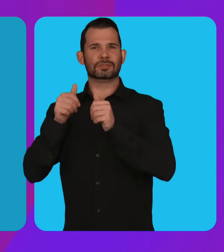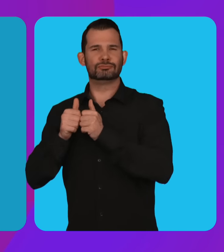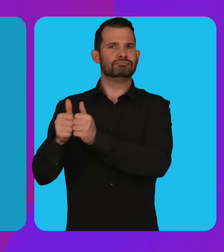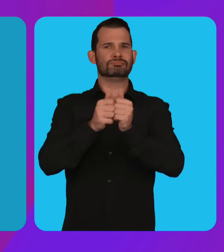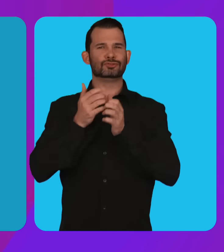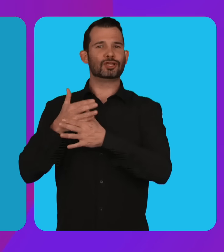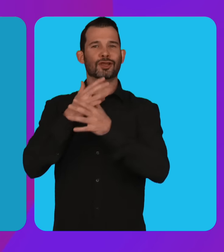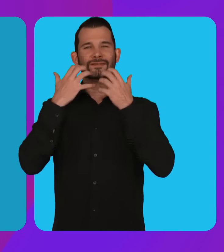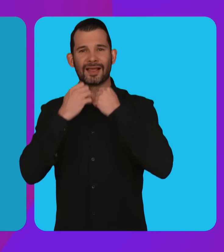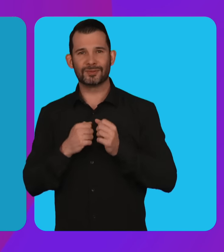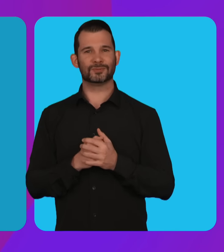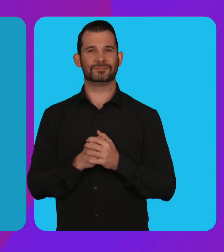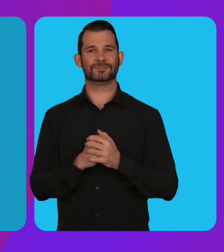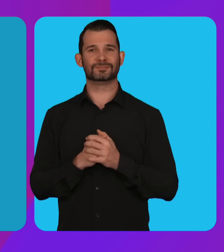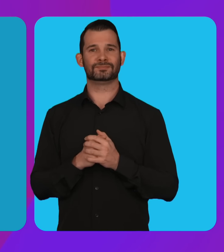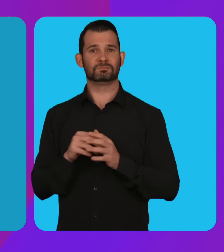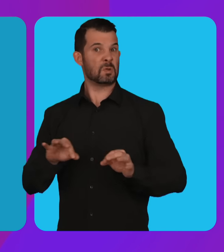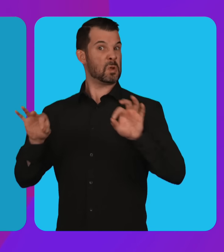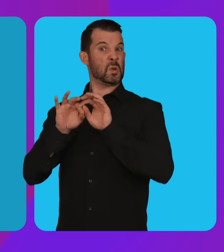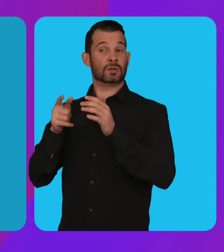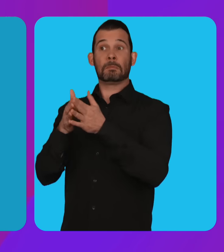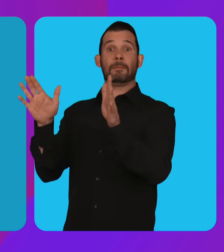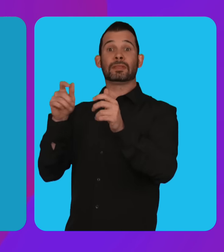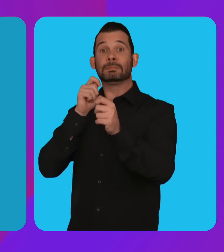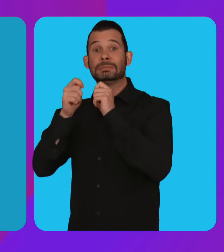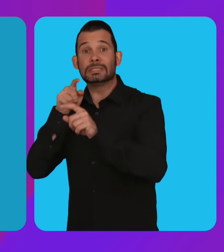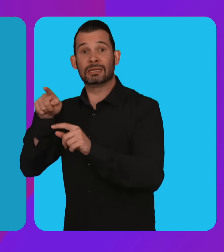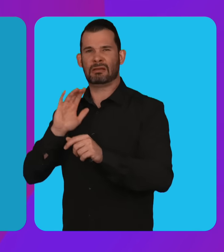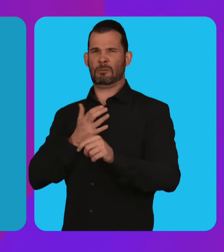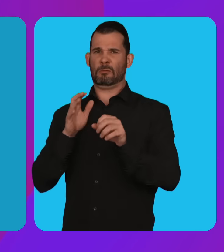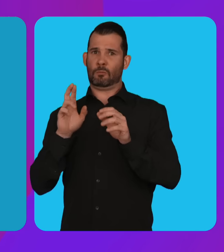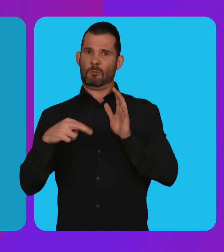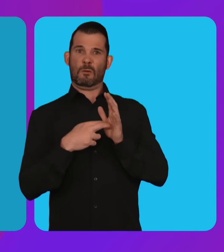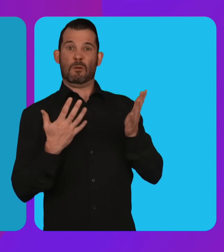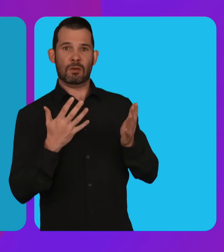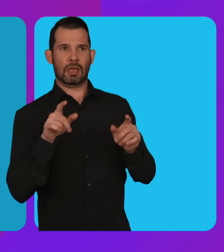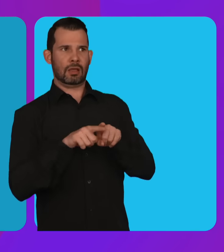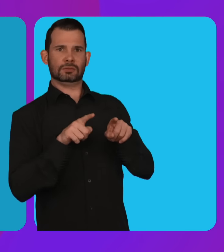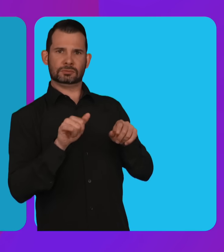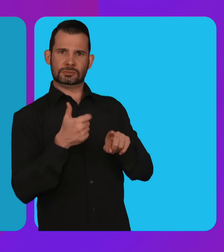[Interpreter 2] The importance of public media is in our role as the custodians of cultural diversity.